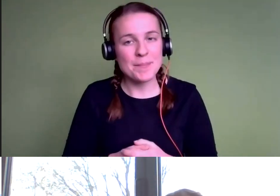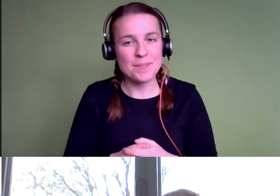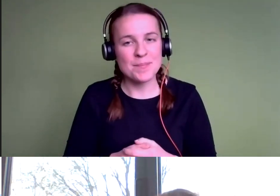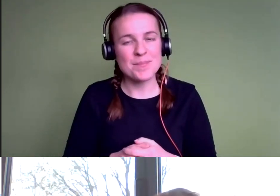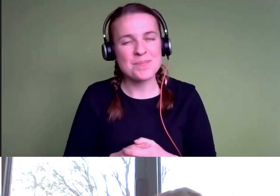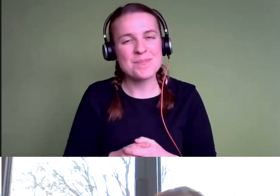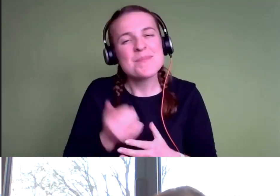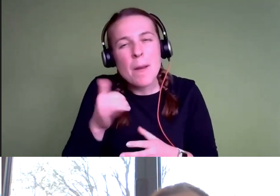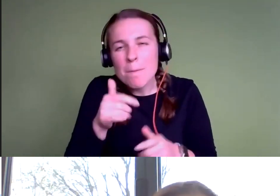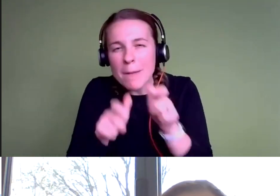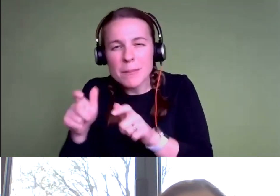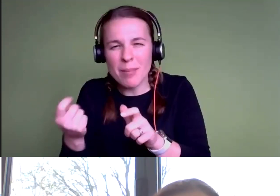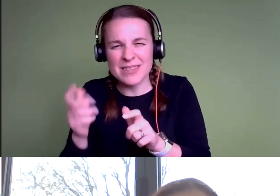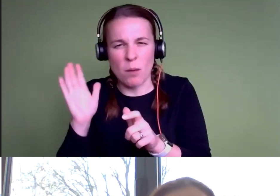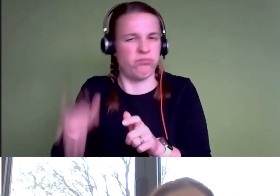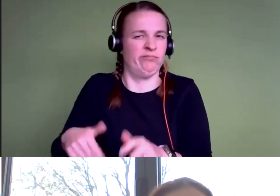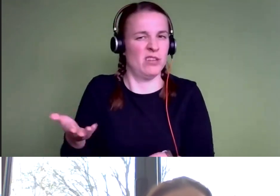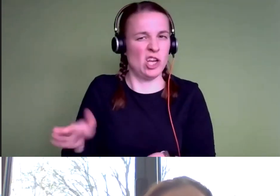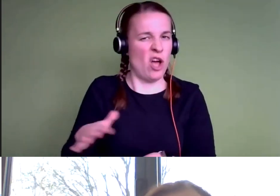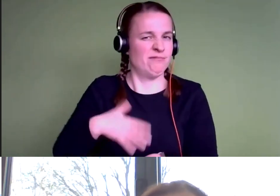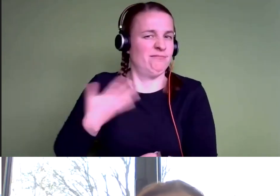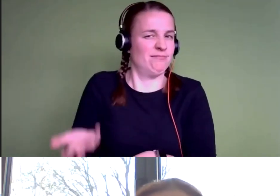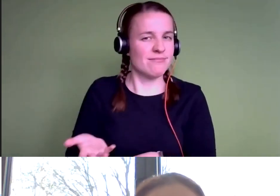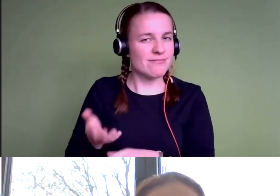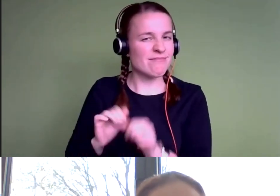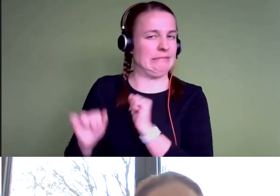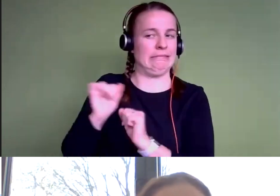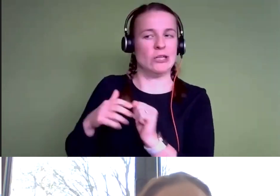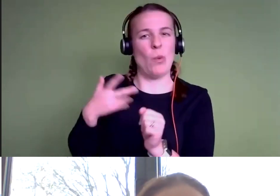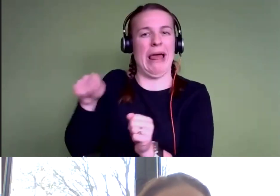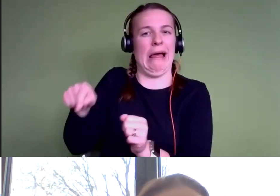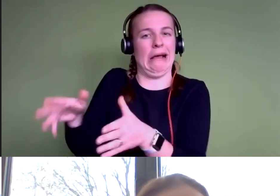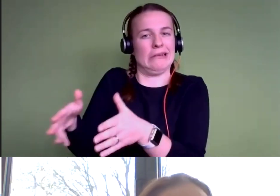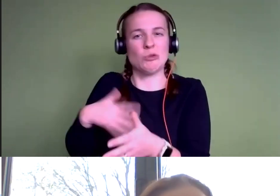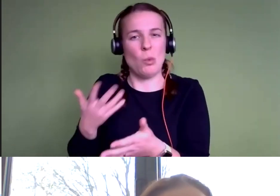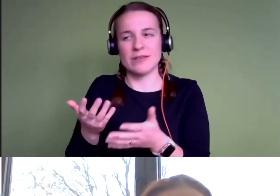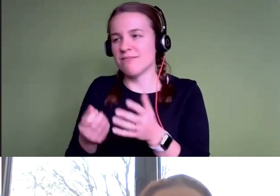There are lots of different elements that can be brought into it. So,